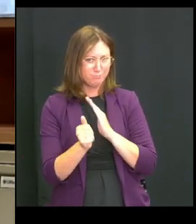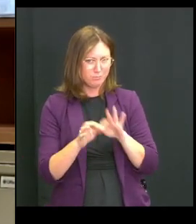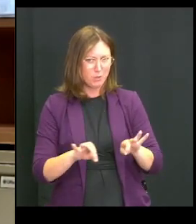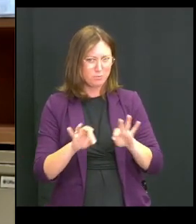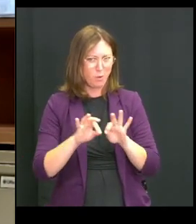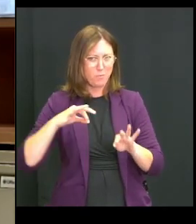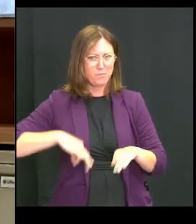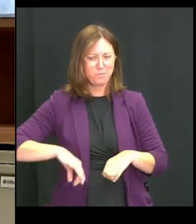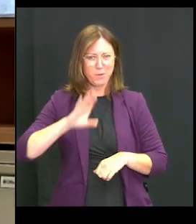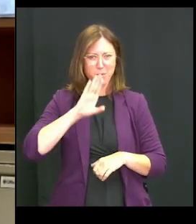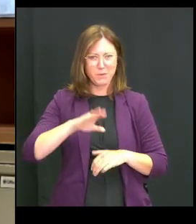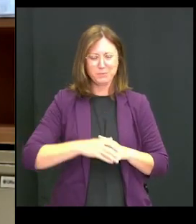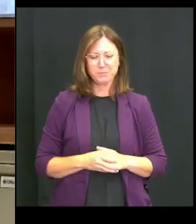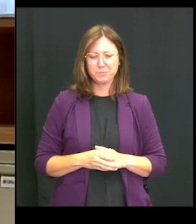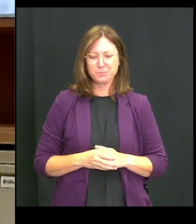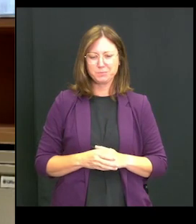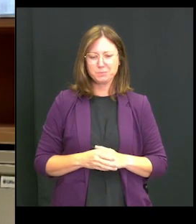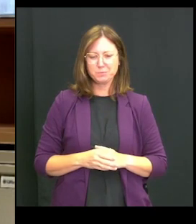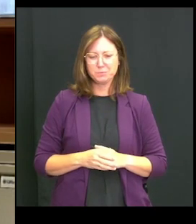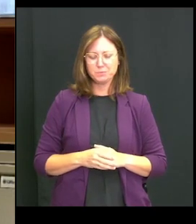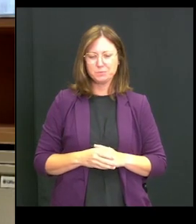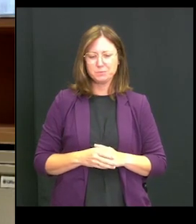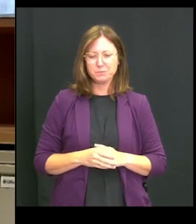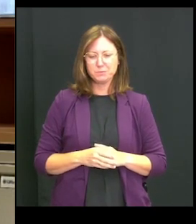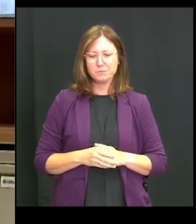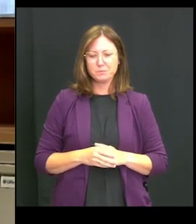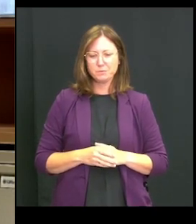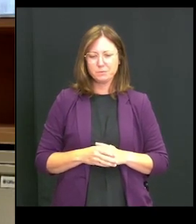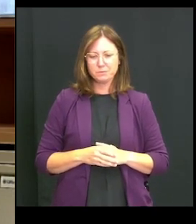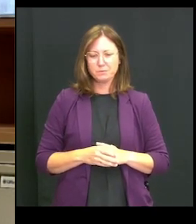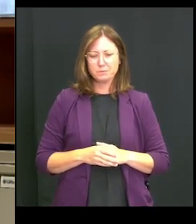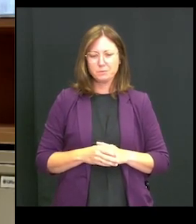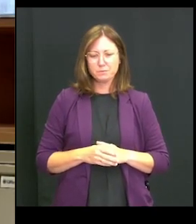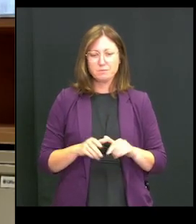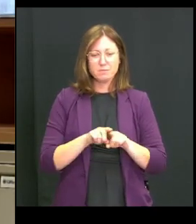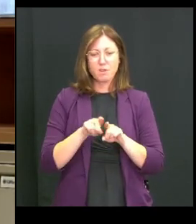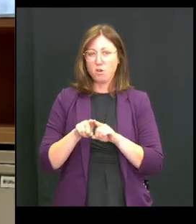And also, just recognizing their own cognitive biases.